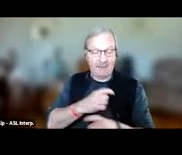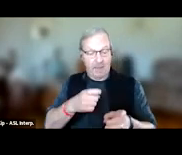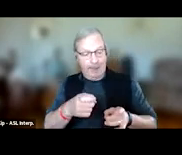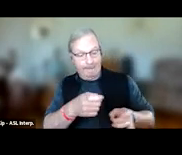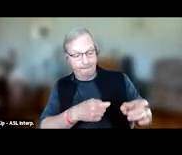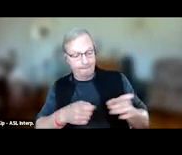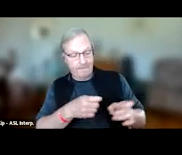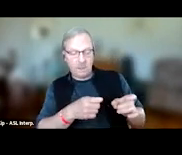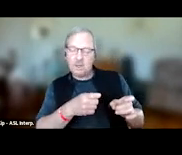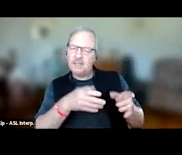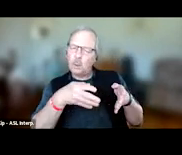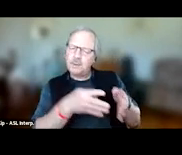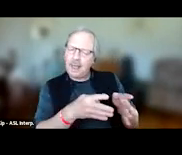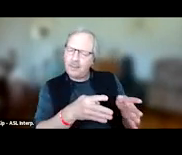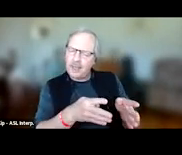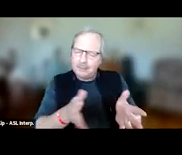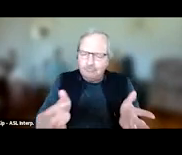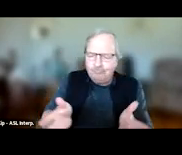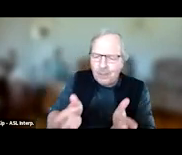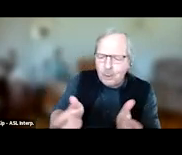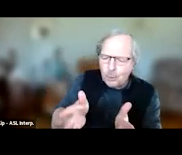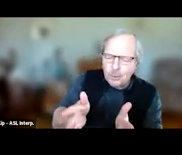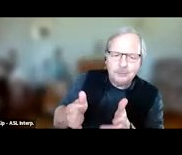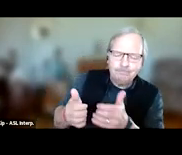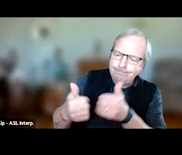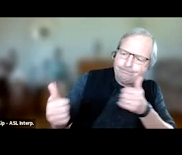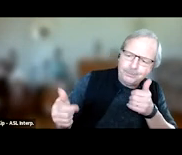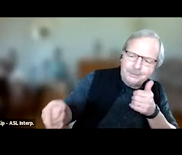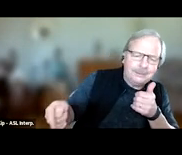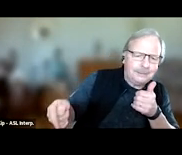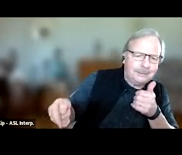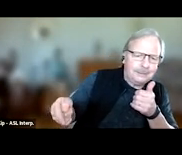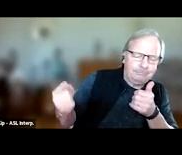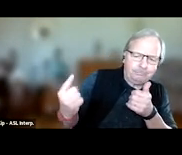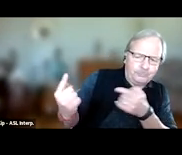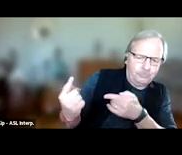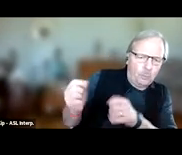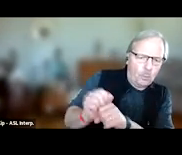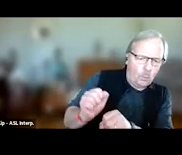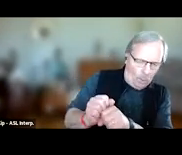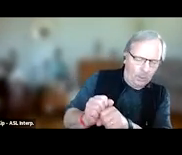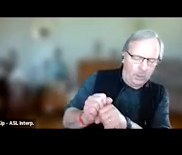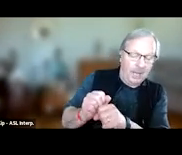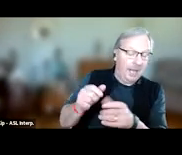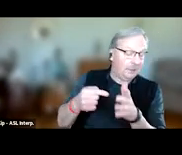that encourages local field office autonomy, which really gives a lot of flexibility in the way things are done in local communities.